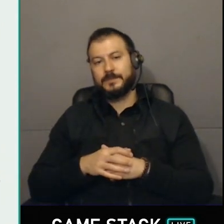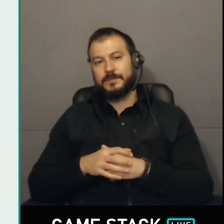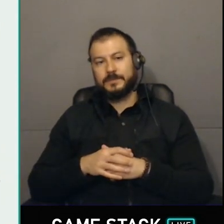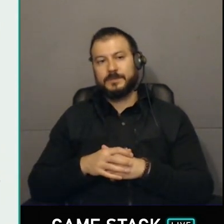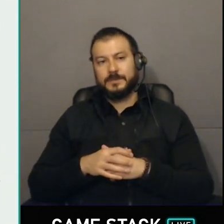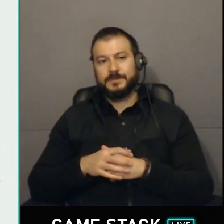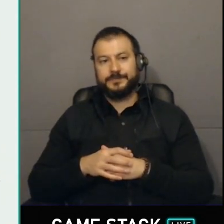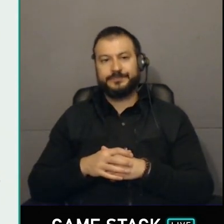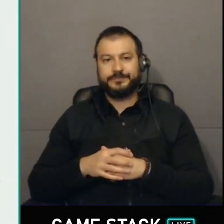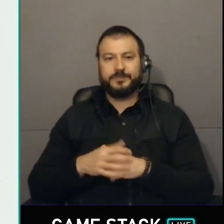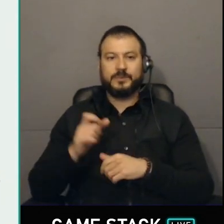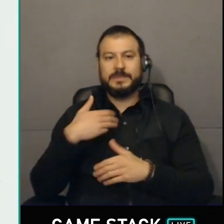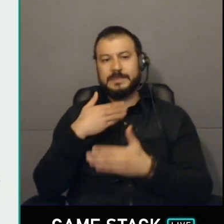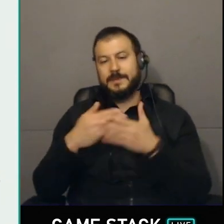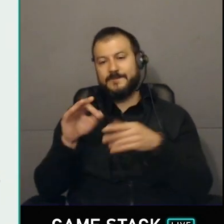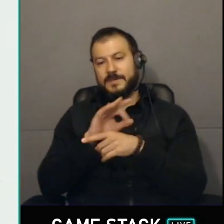of function to choose between those two velocities.